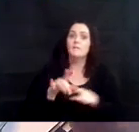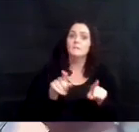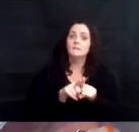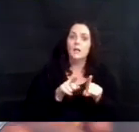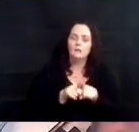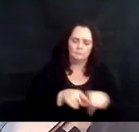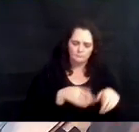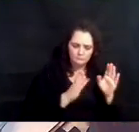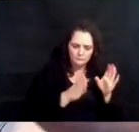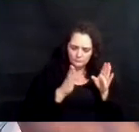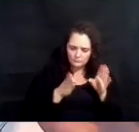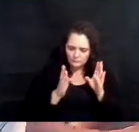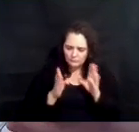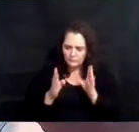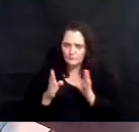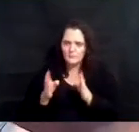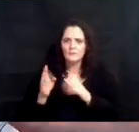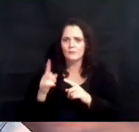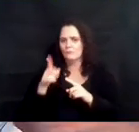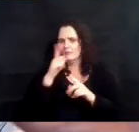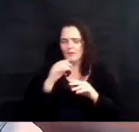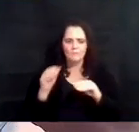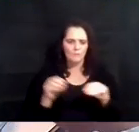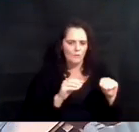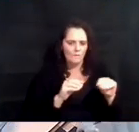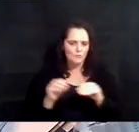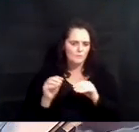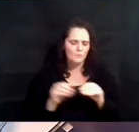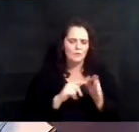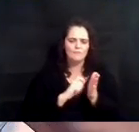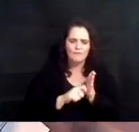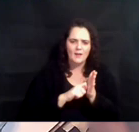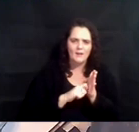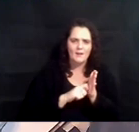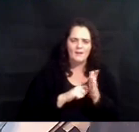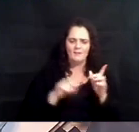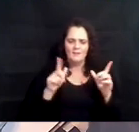much you could develop the drawing, move things in the drawing, erase them, redraw